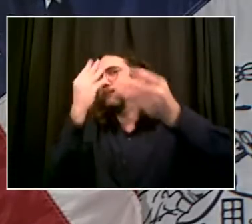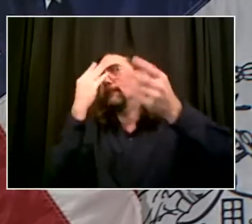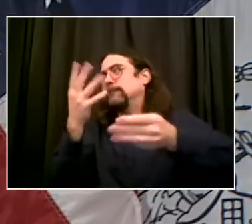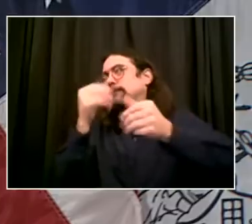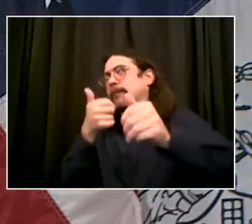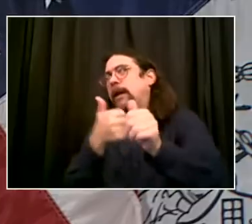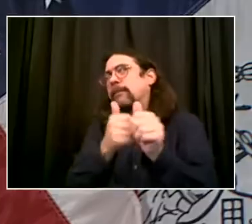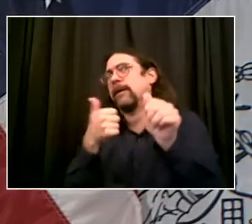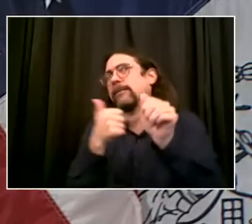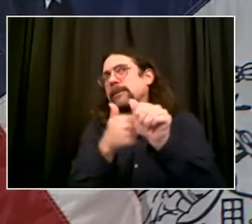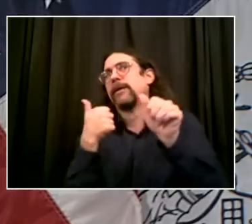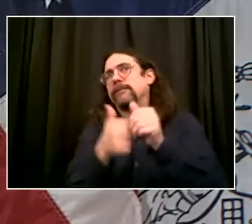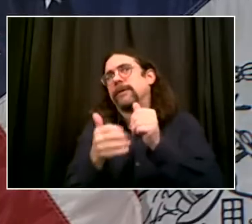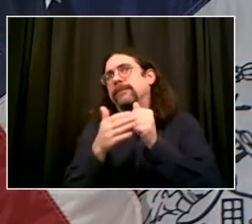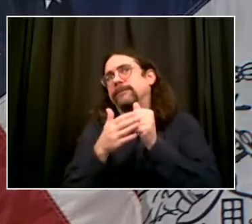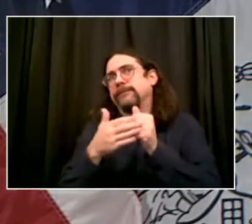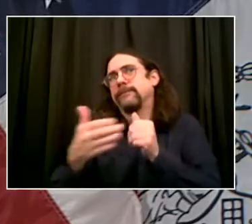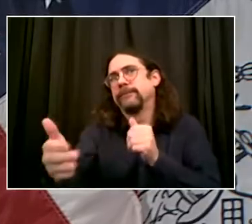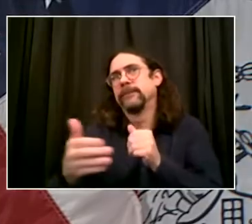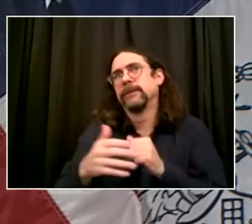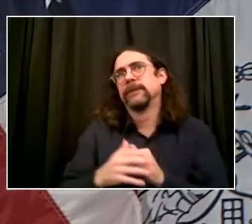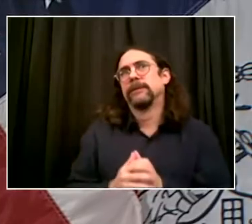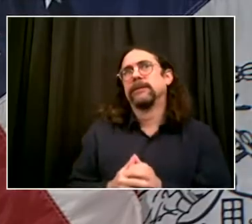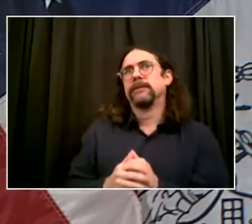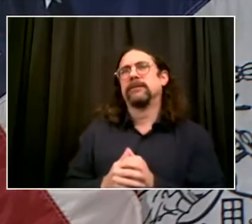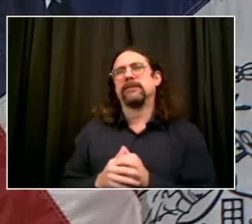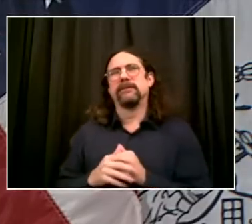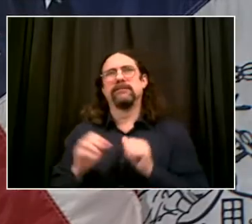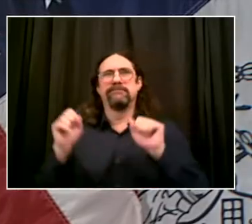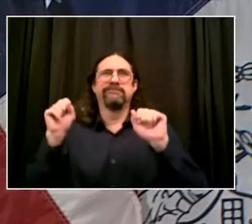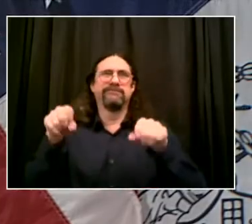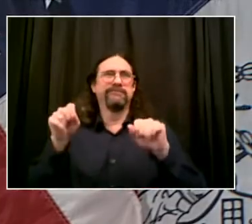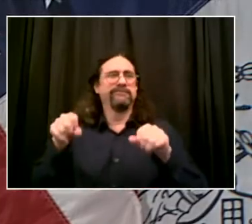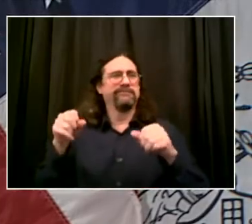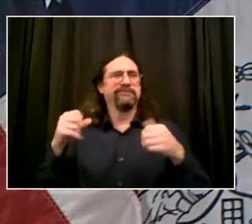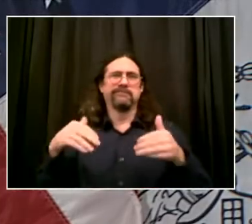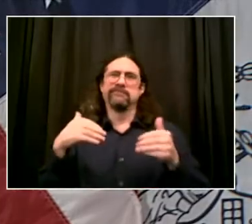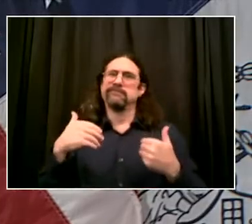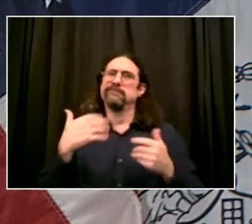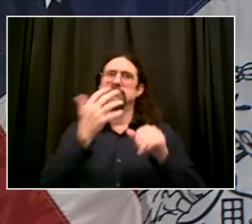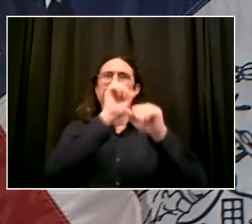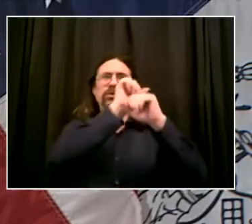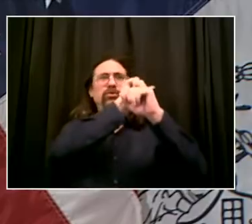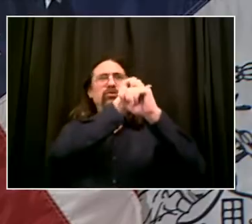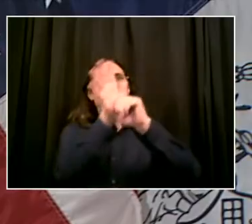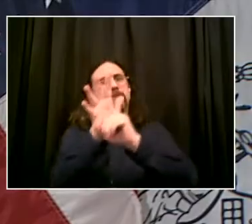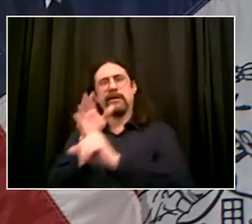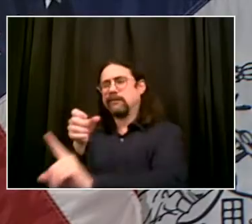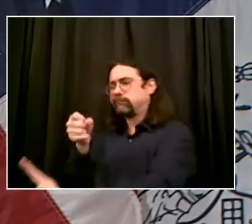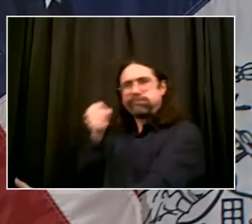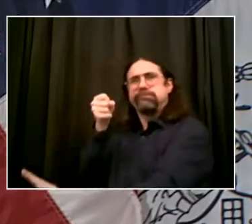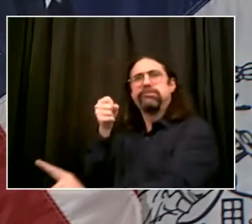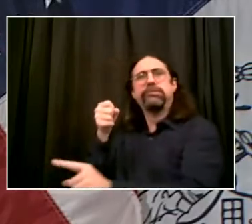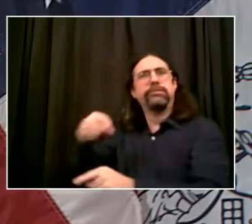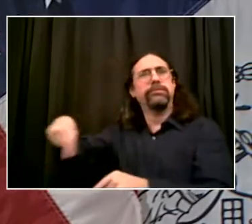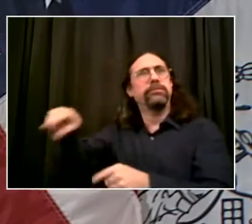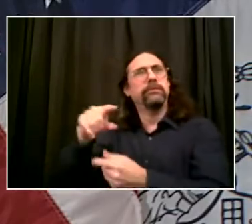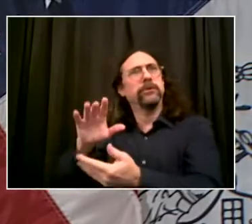STOOD IN THE WAY OF OUR CHILDREN'S EDUCATION.